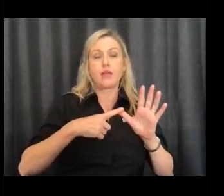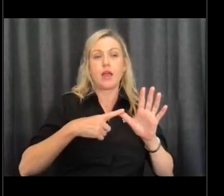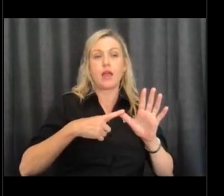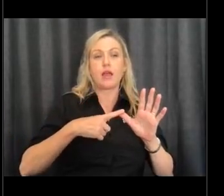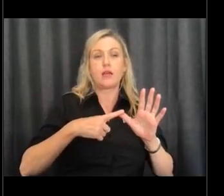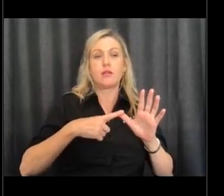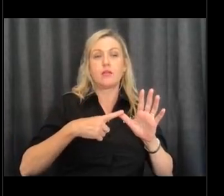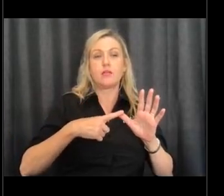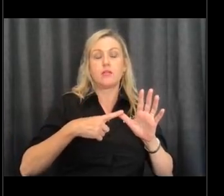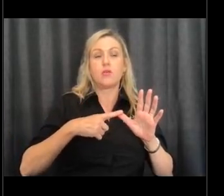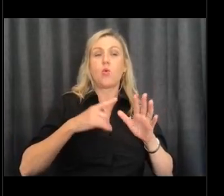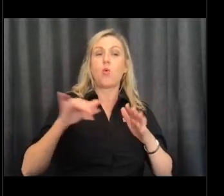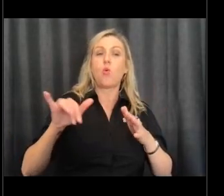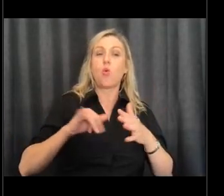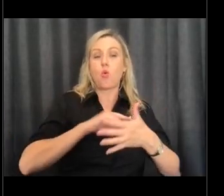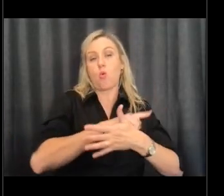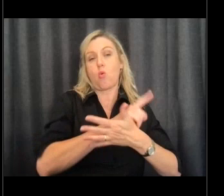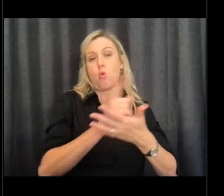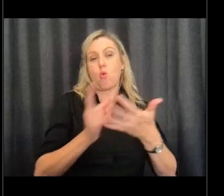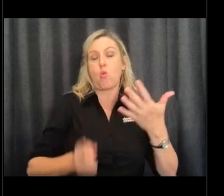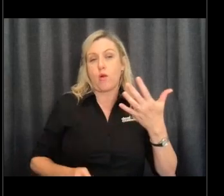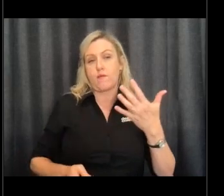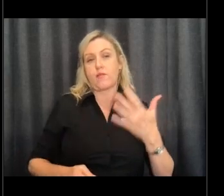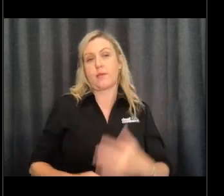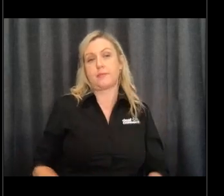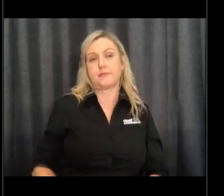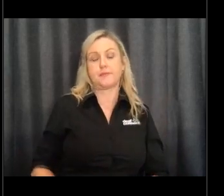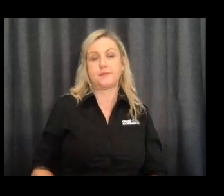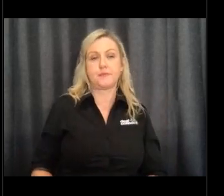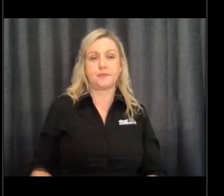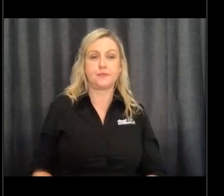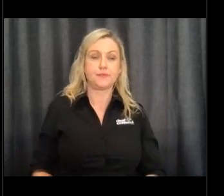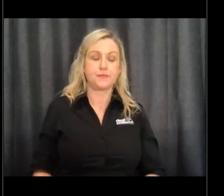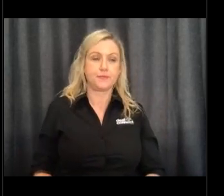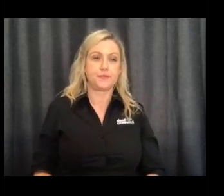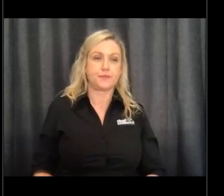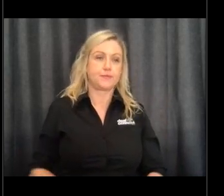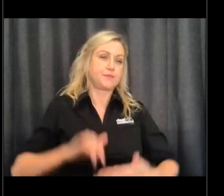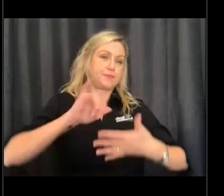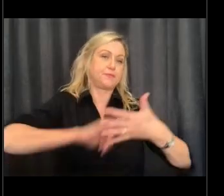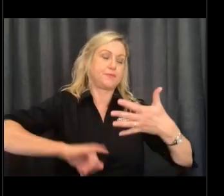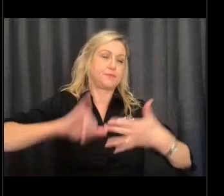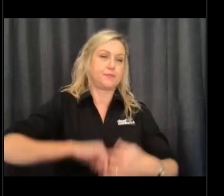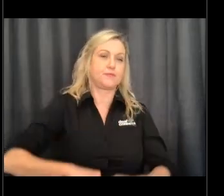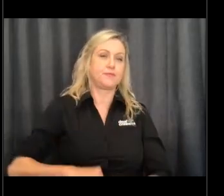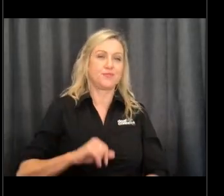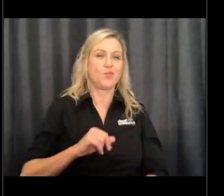Or could all of the above be really helpful for Toby? Everybody's answered all of the above.